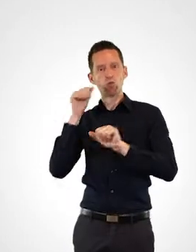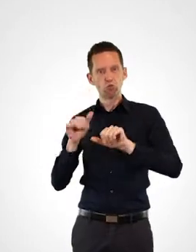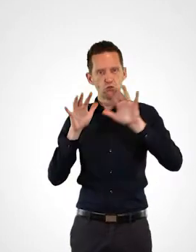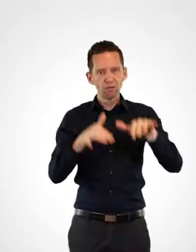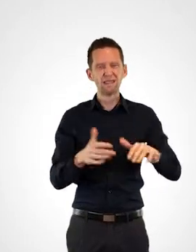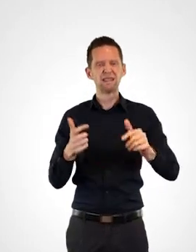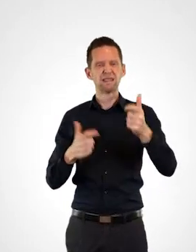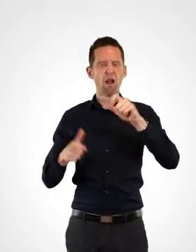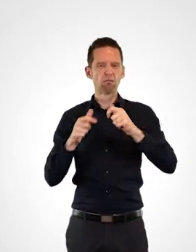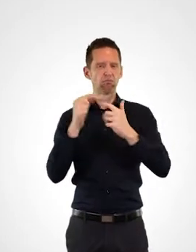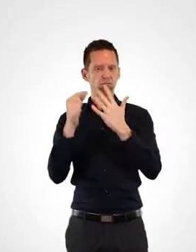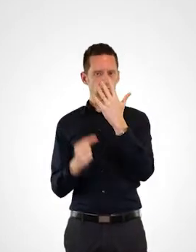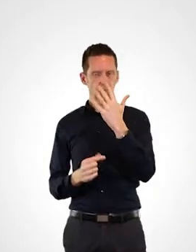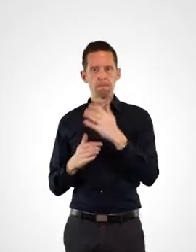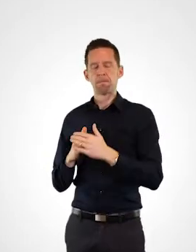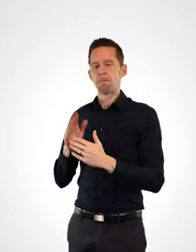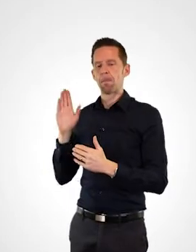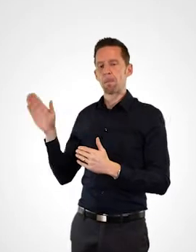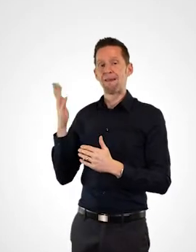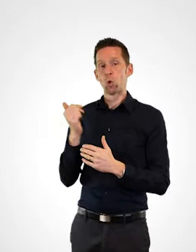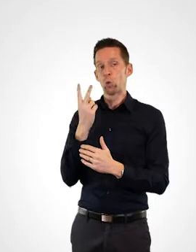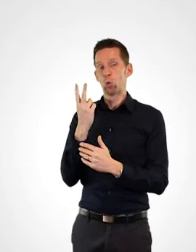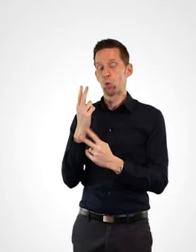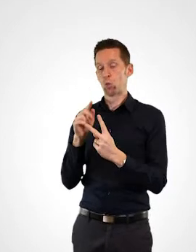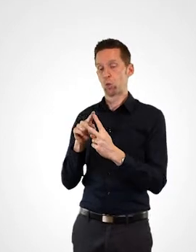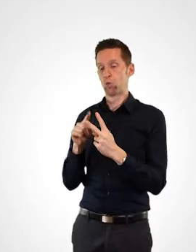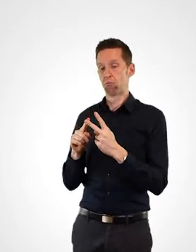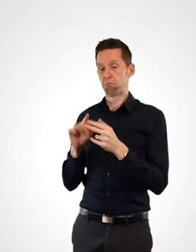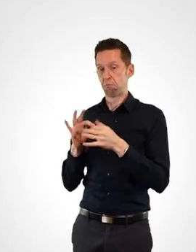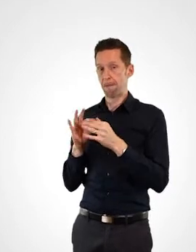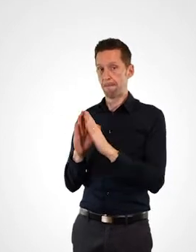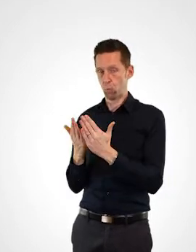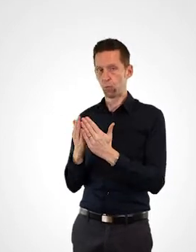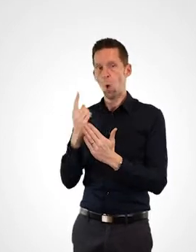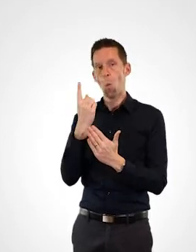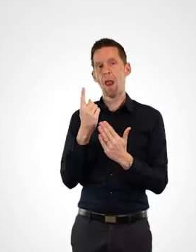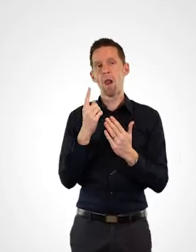all science units.